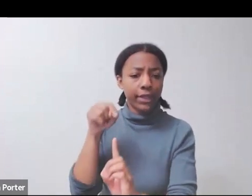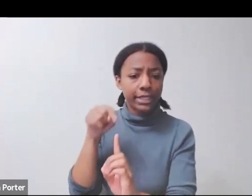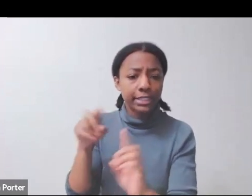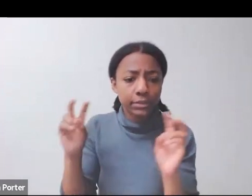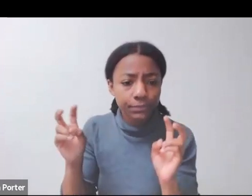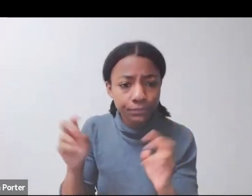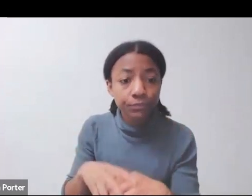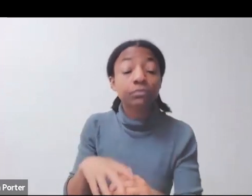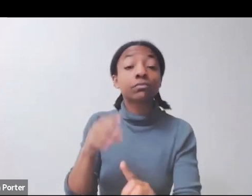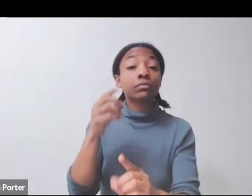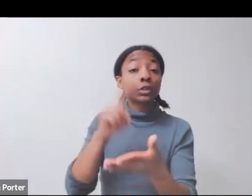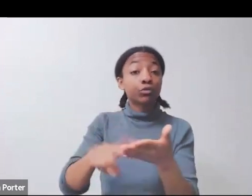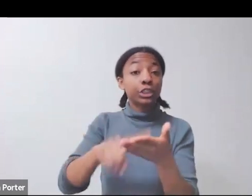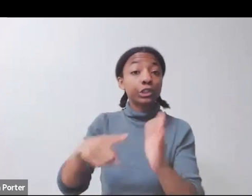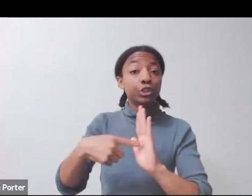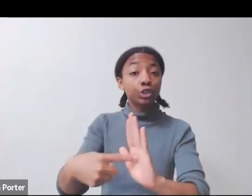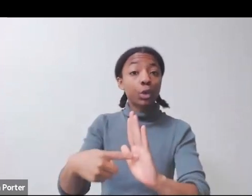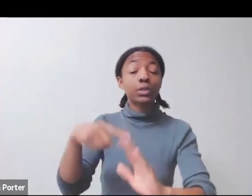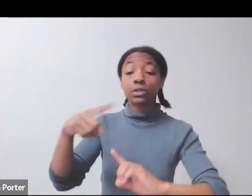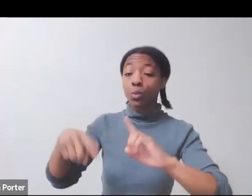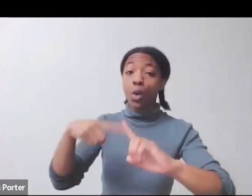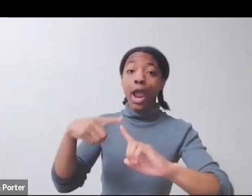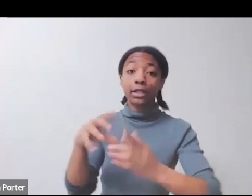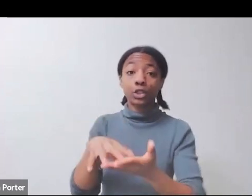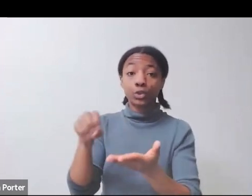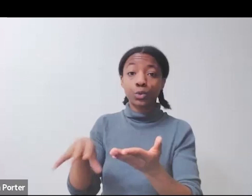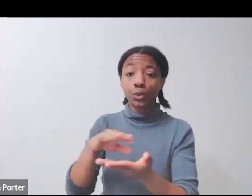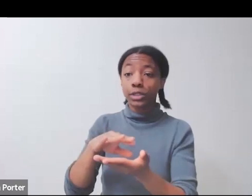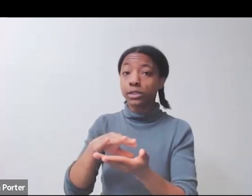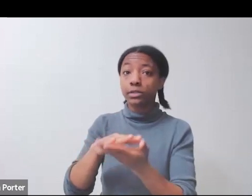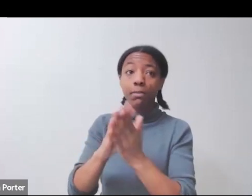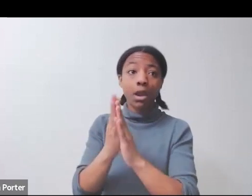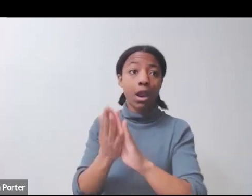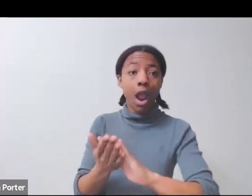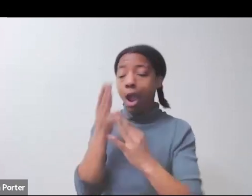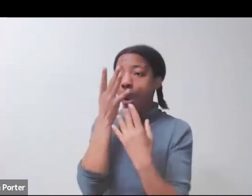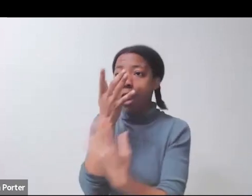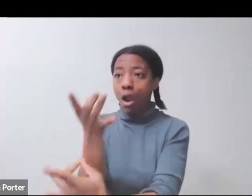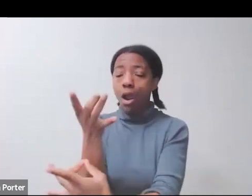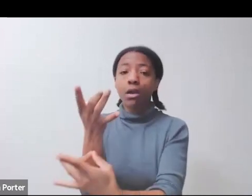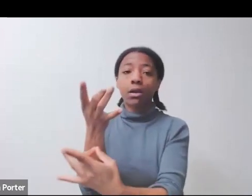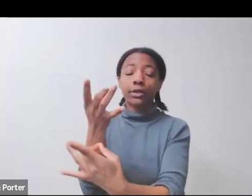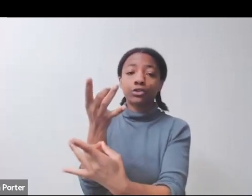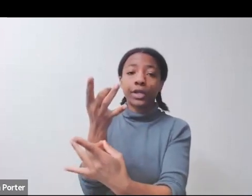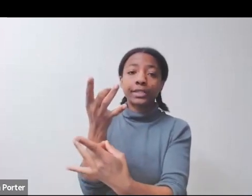that women are really interested in learning about ways that STEM can be used to improve the world around them.